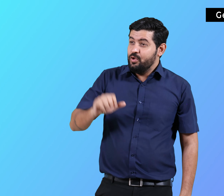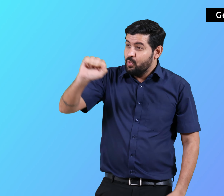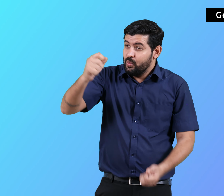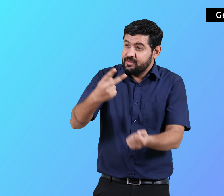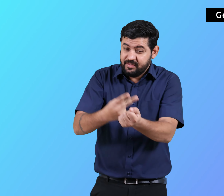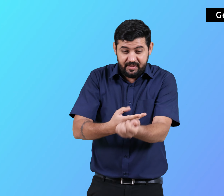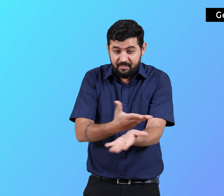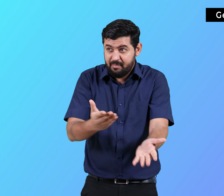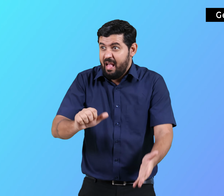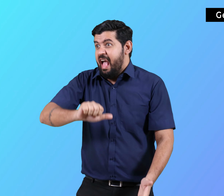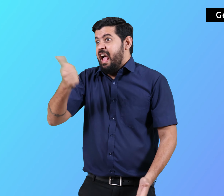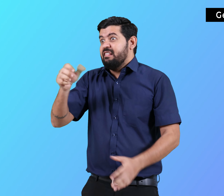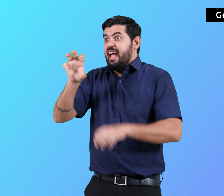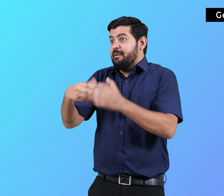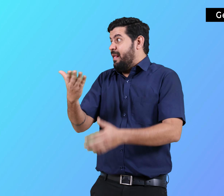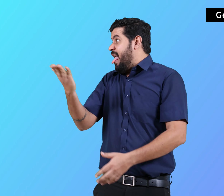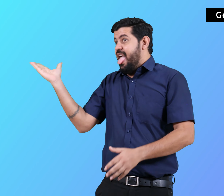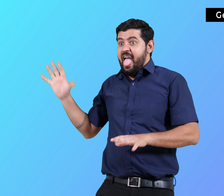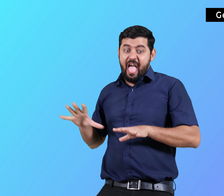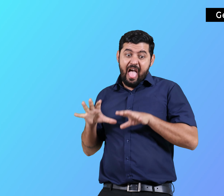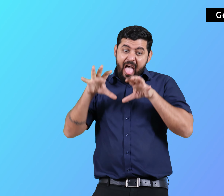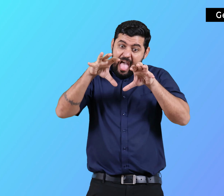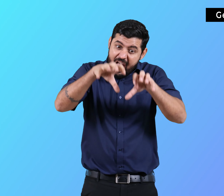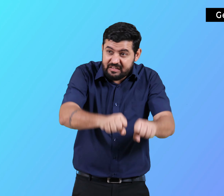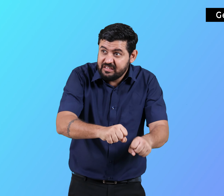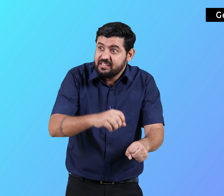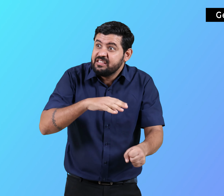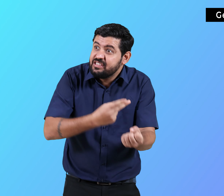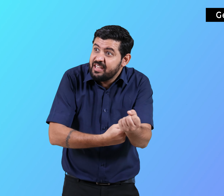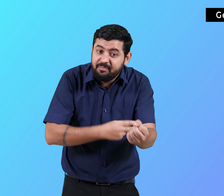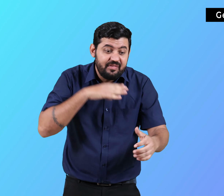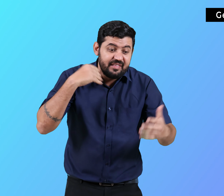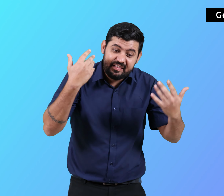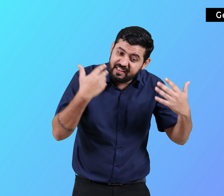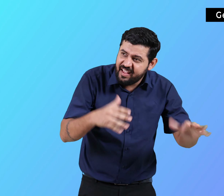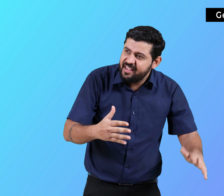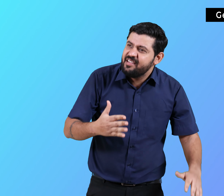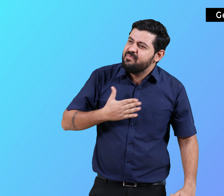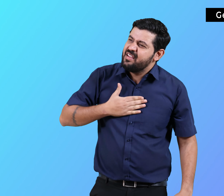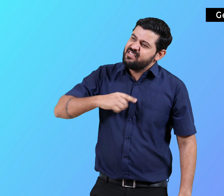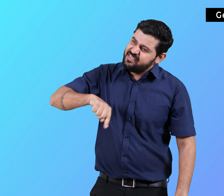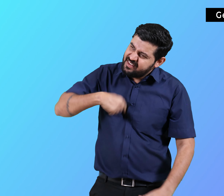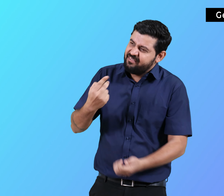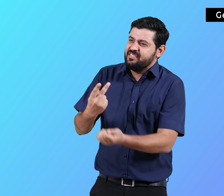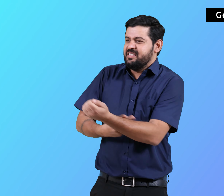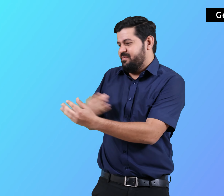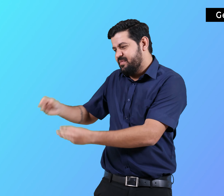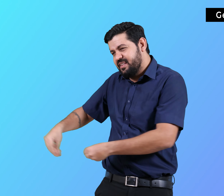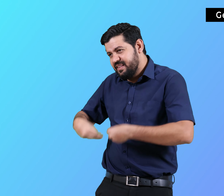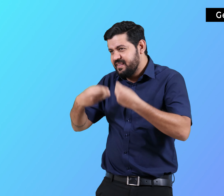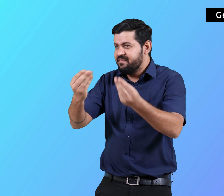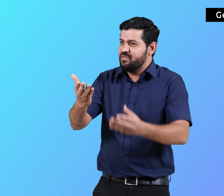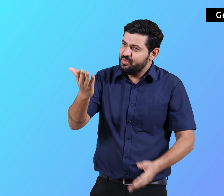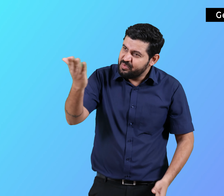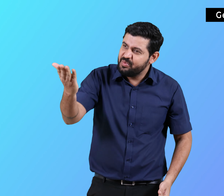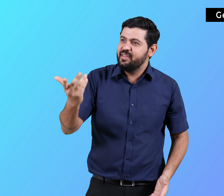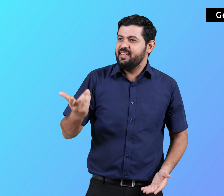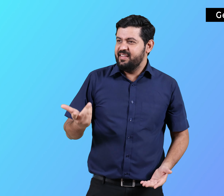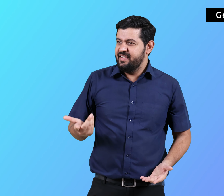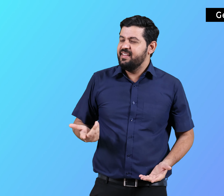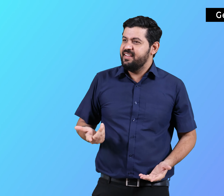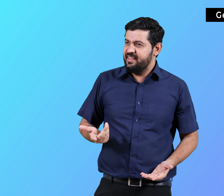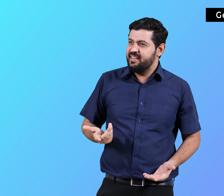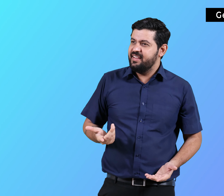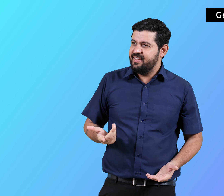Any time a sheep was killed by wild animals, I always paid for the loss myself. I did not bring the dead animal to you and say it was not my fault.